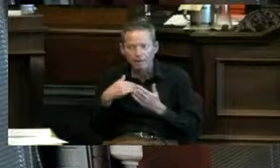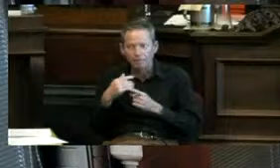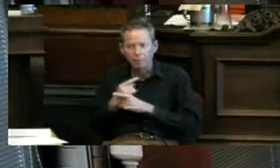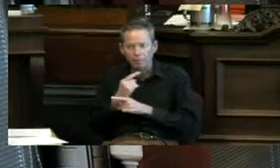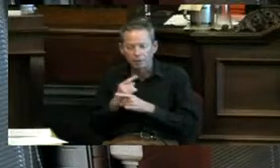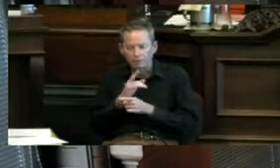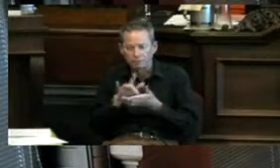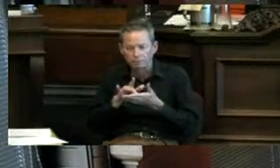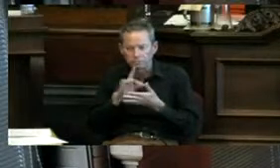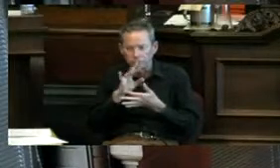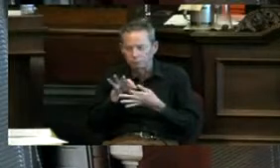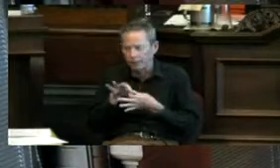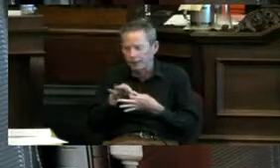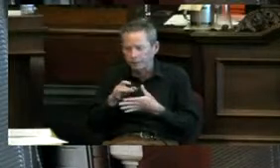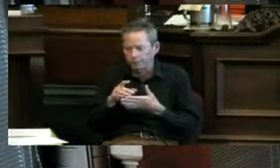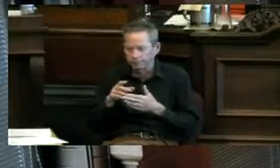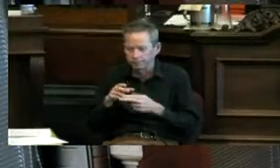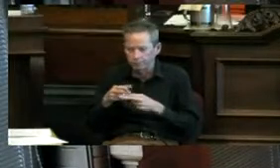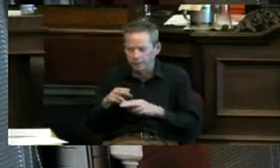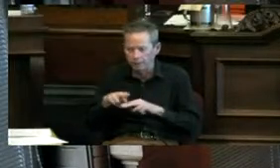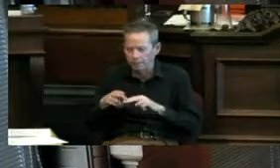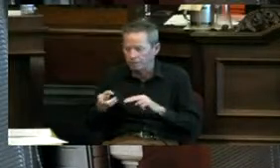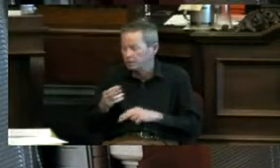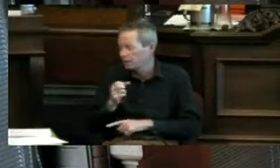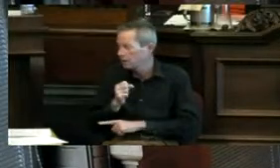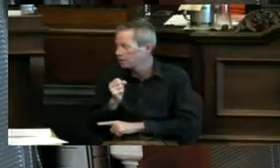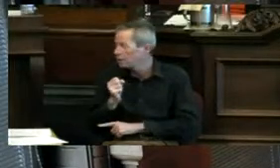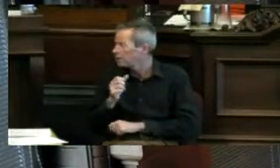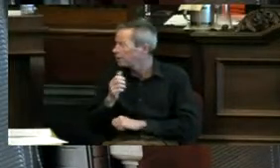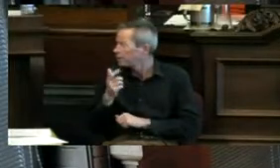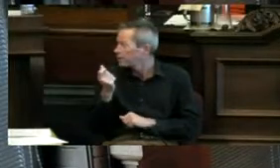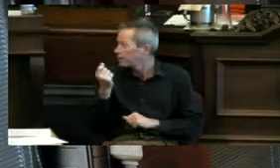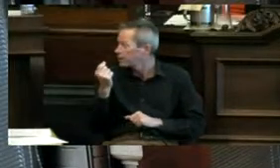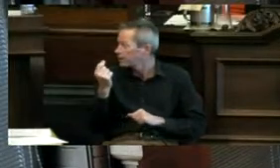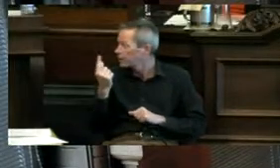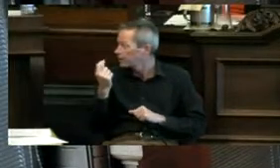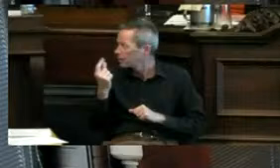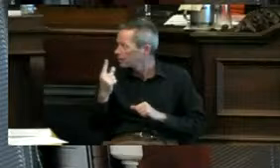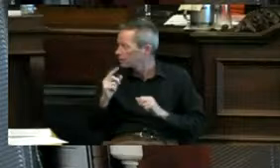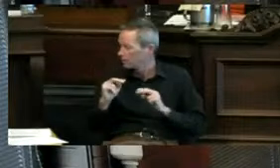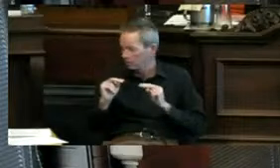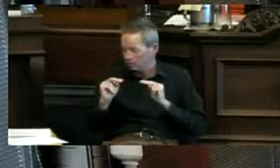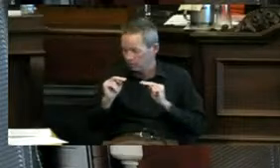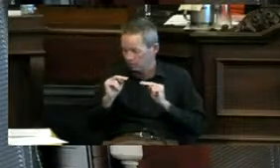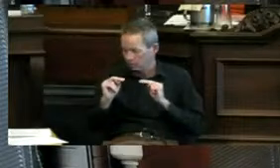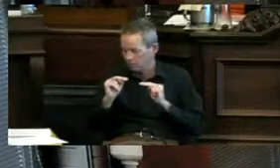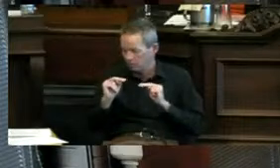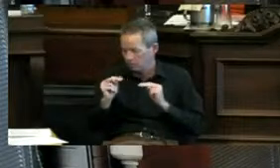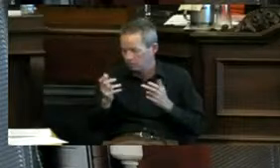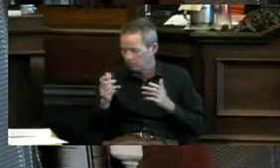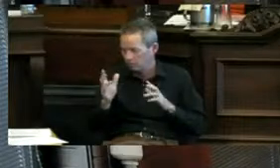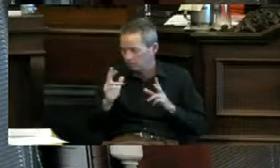know, you feel as if we considered the appropriate things or at least have context around what we did consider.